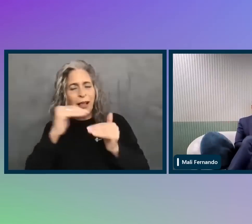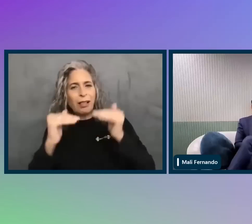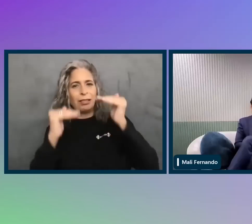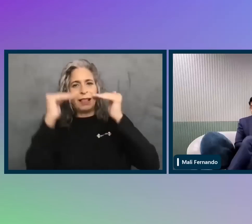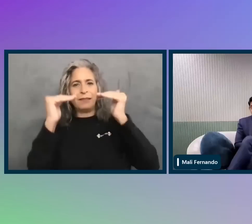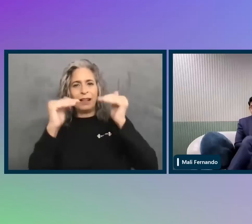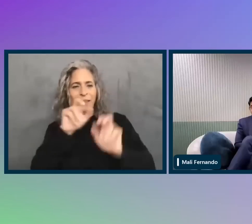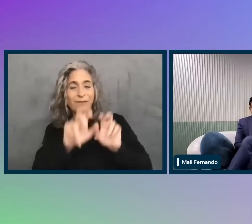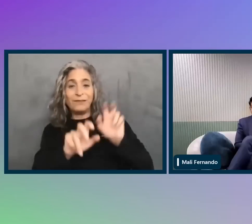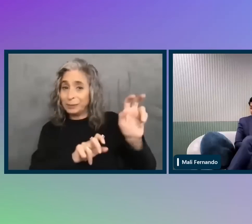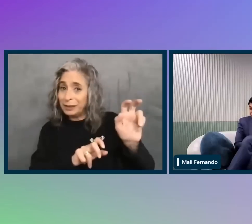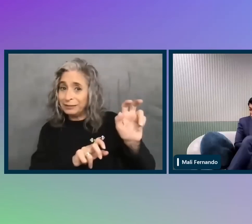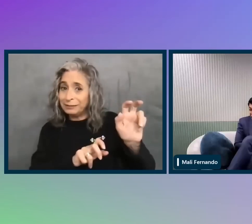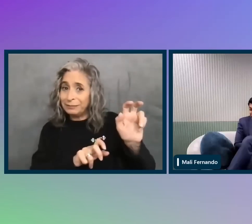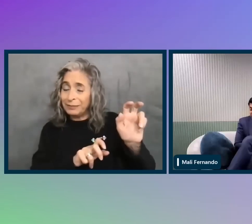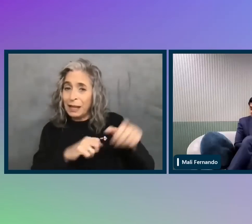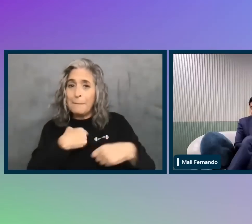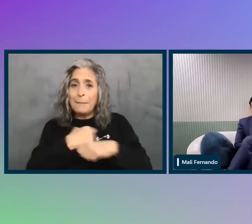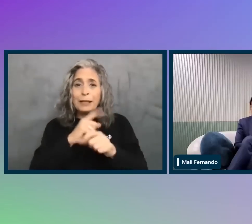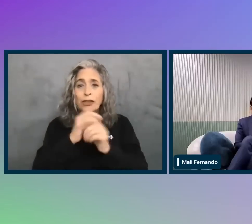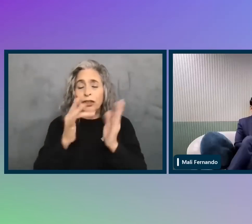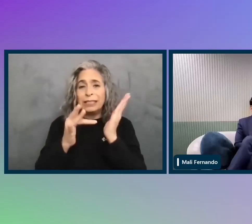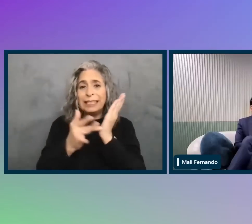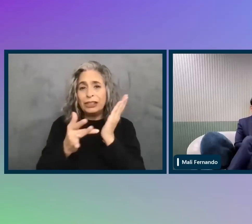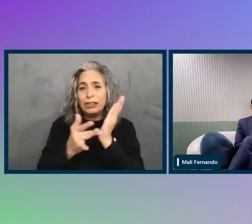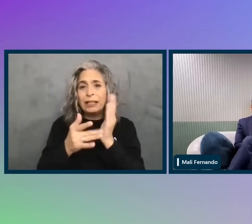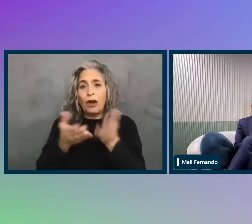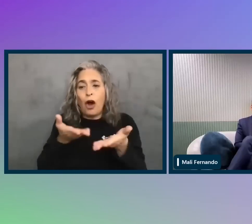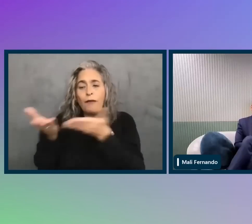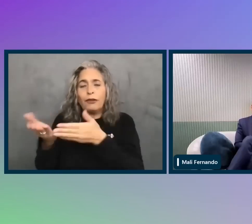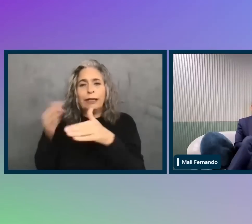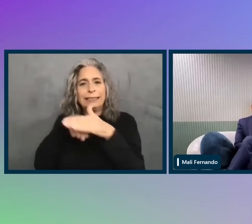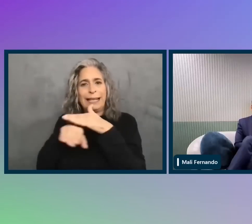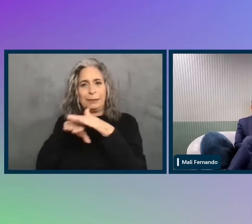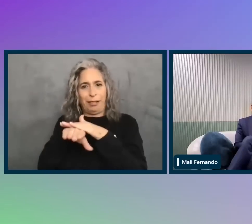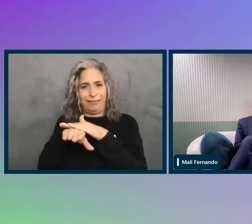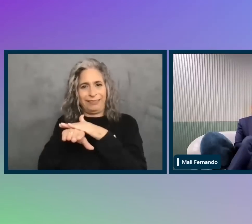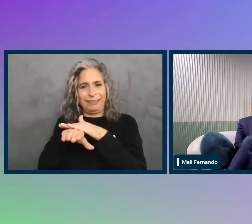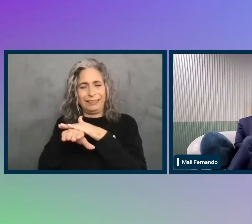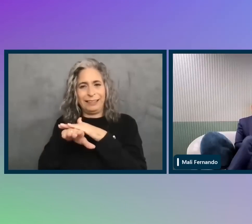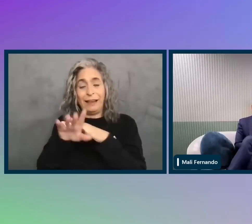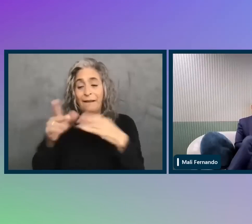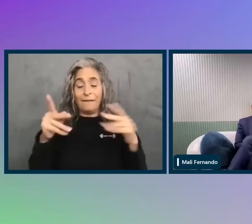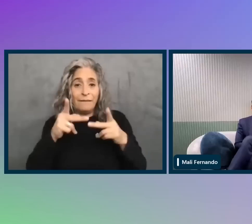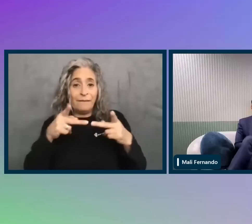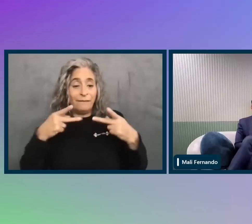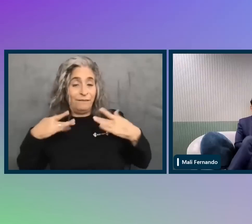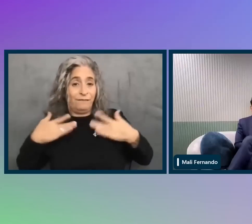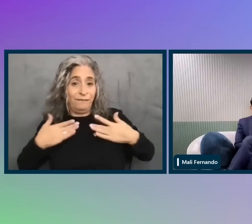whether it's making your digital offering accessible, whether it's making your physical spaces accessible,